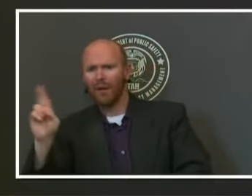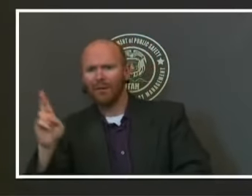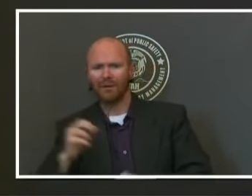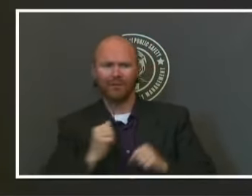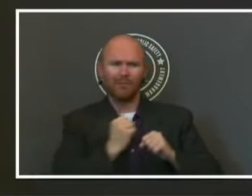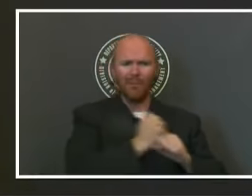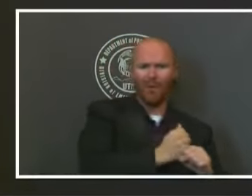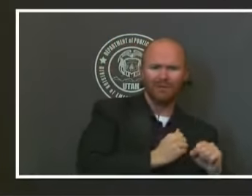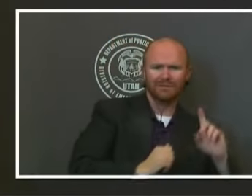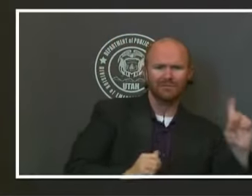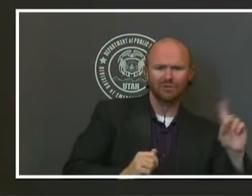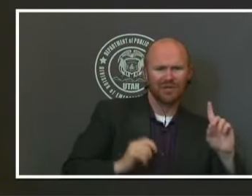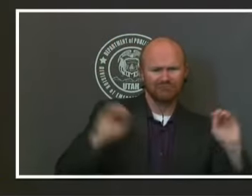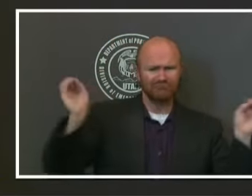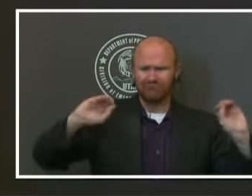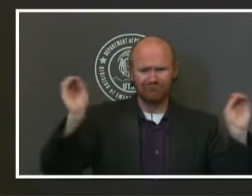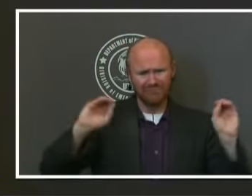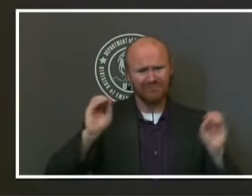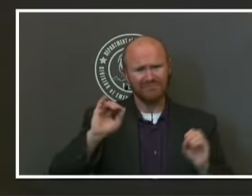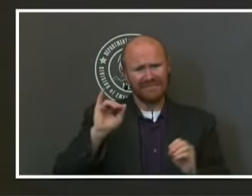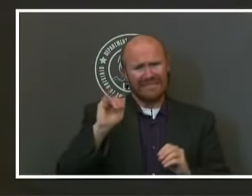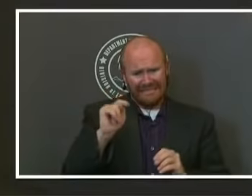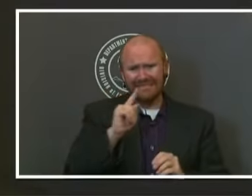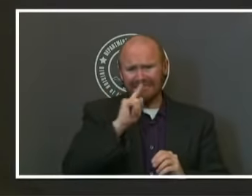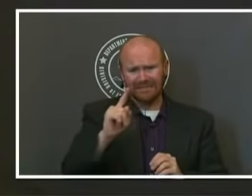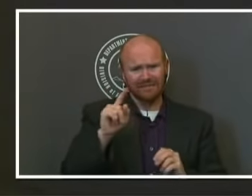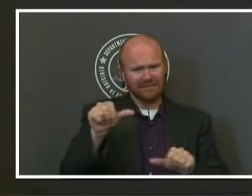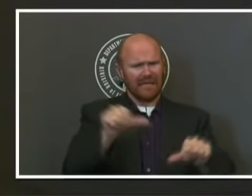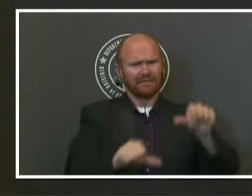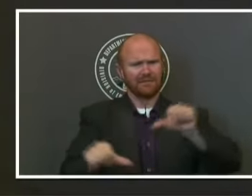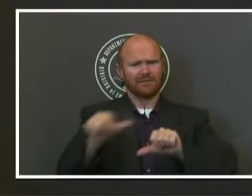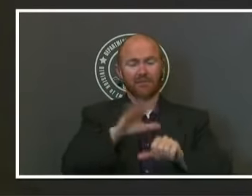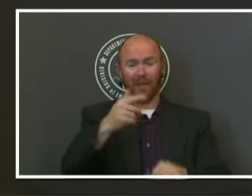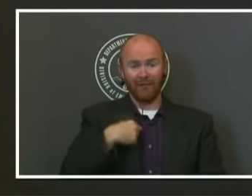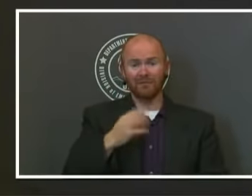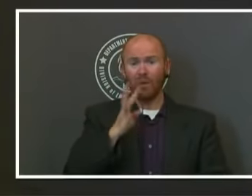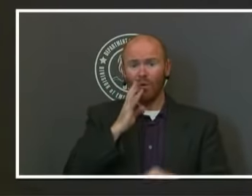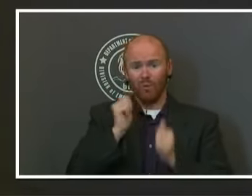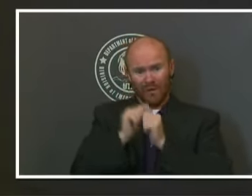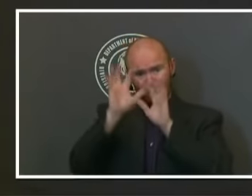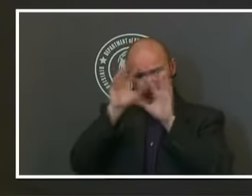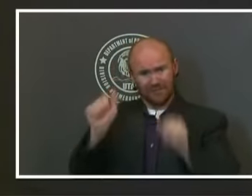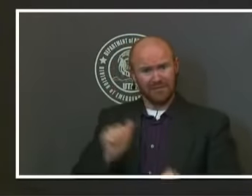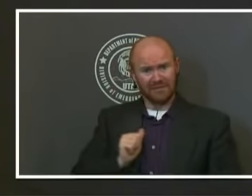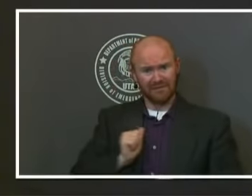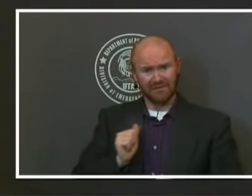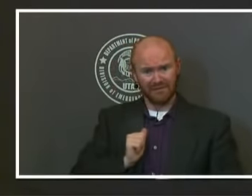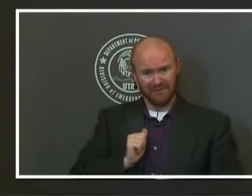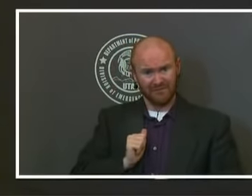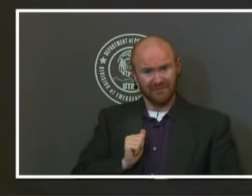balanced approach I've talked to the president and I've talked to